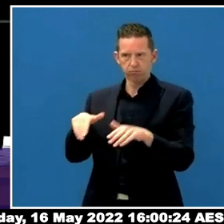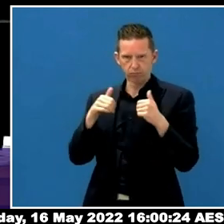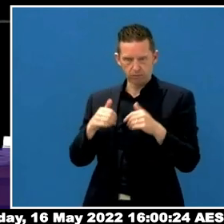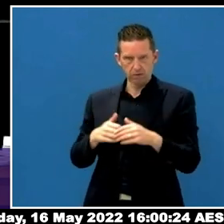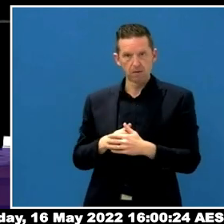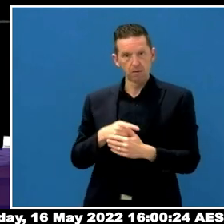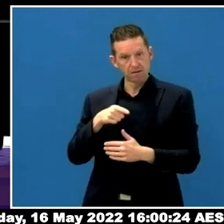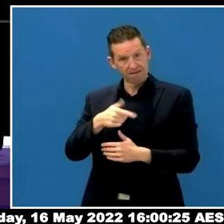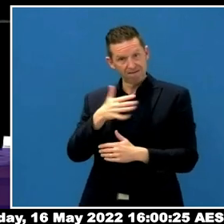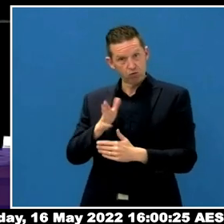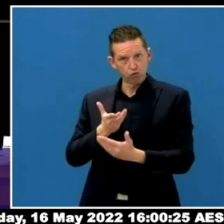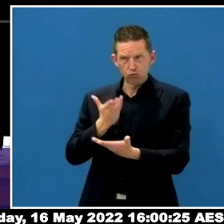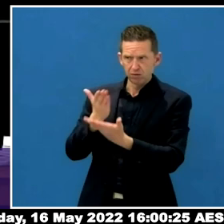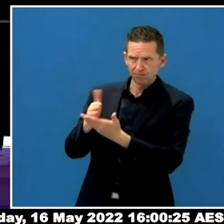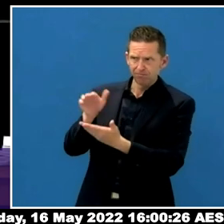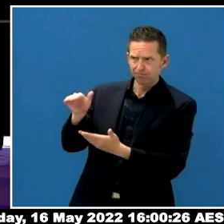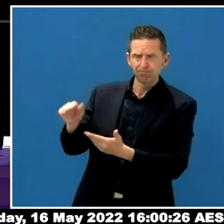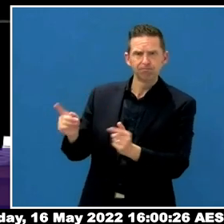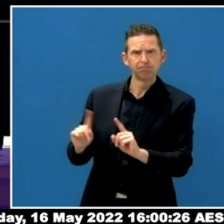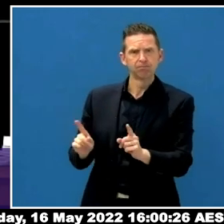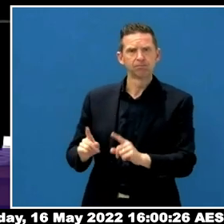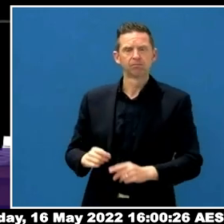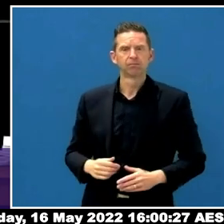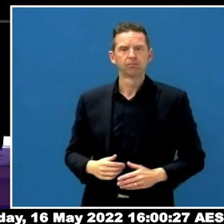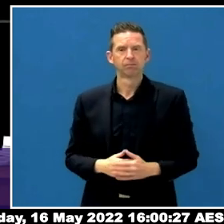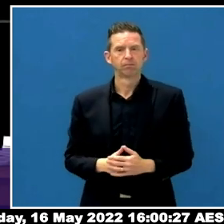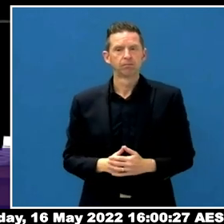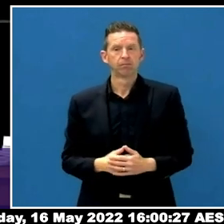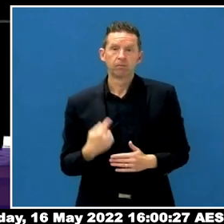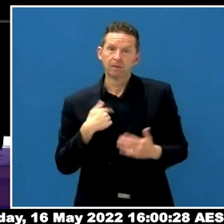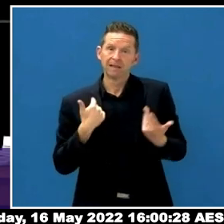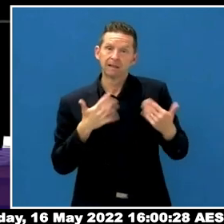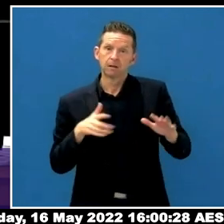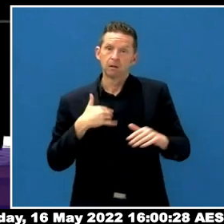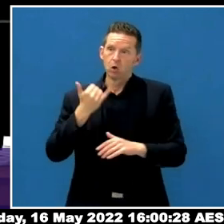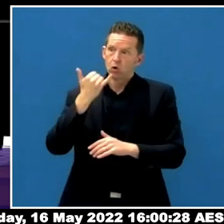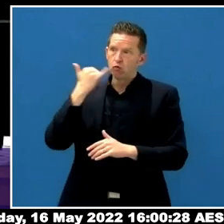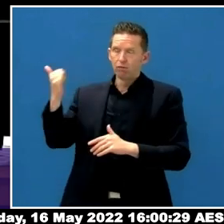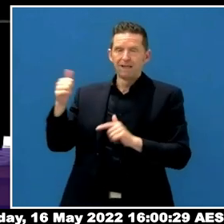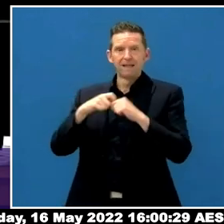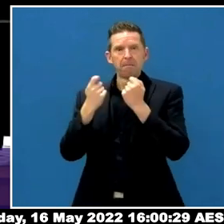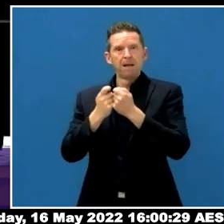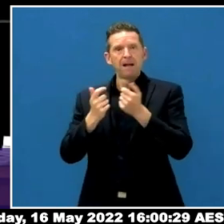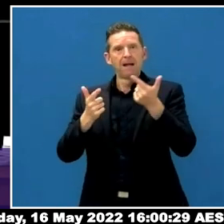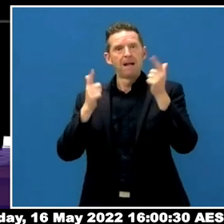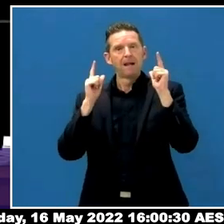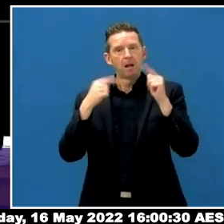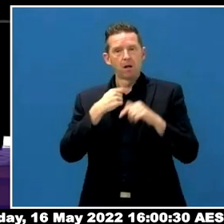I actually rang the Team Leader and I said, you know, "$871, I can't afford to pay